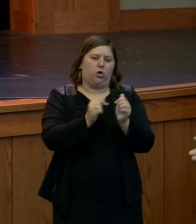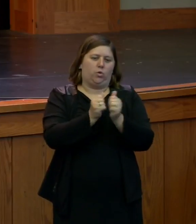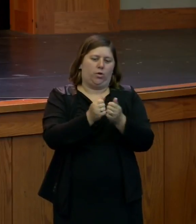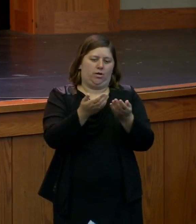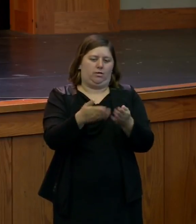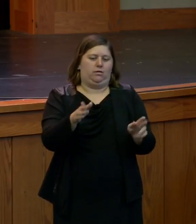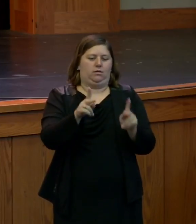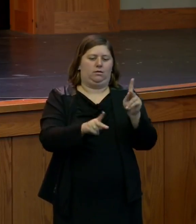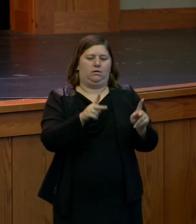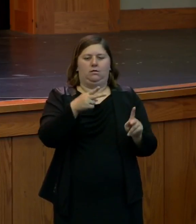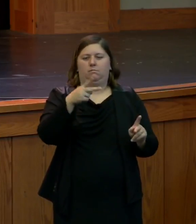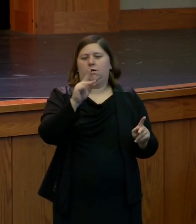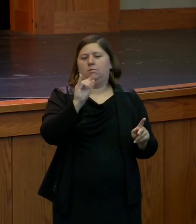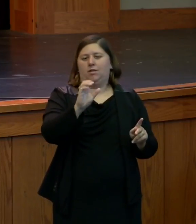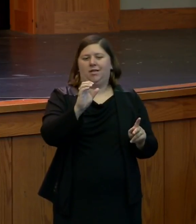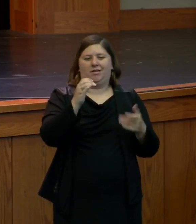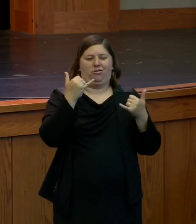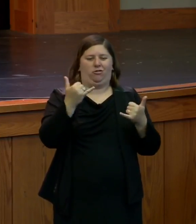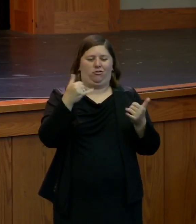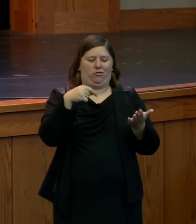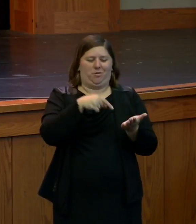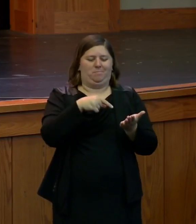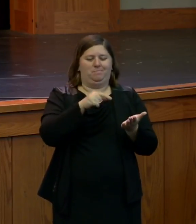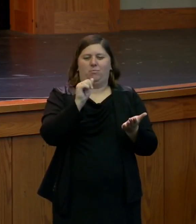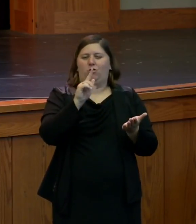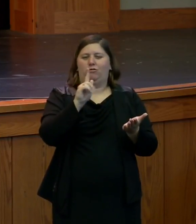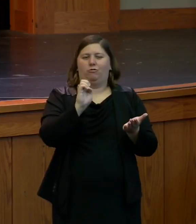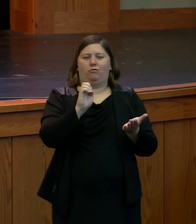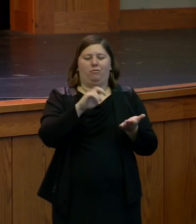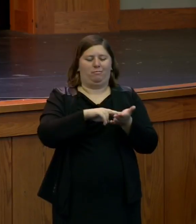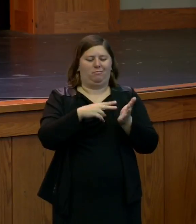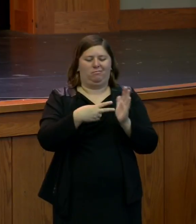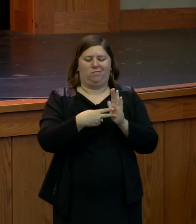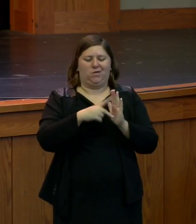THE CURRENT ARTICLE NOW WOULD REALLY ONLY ALLOW AMENDMENTS TO